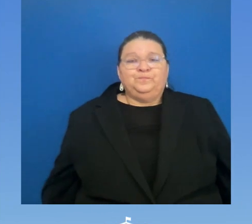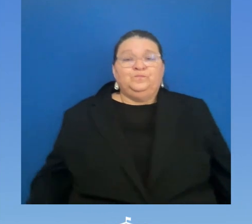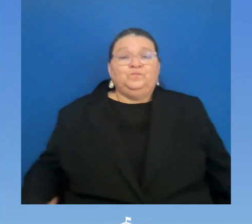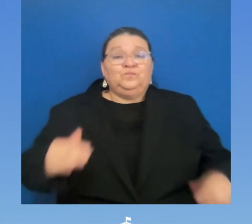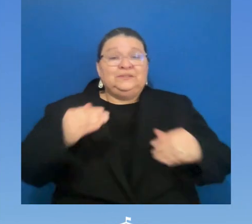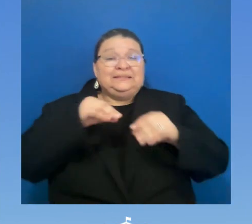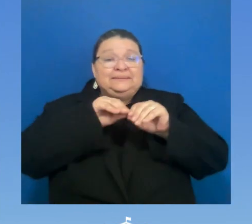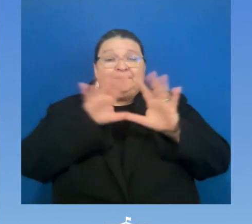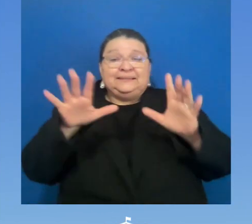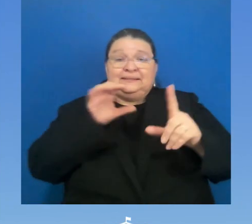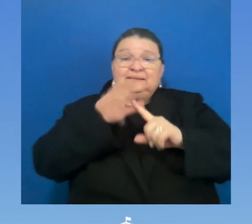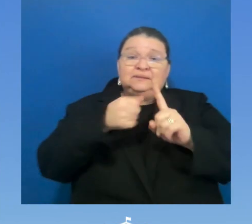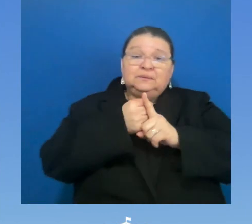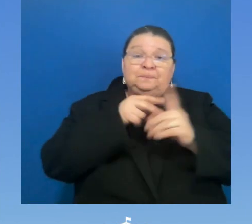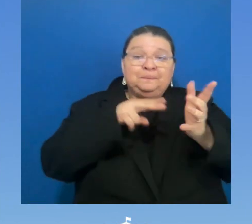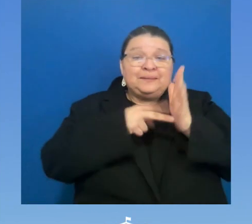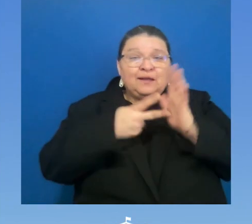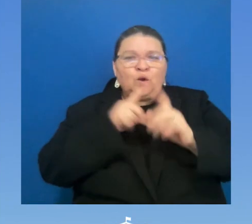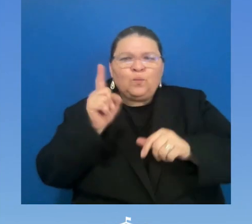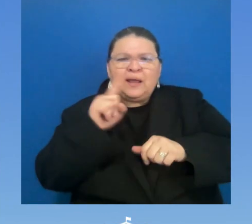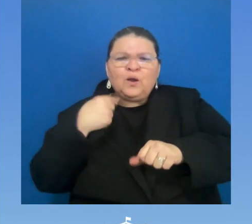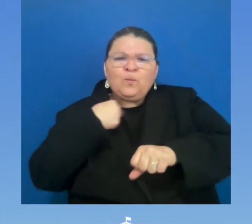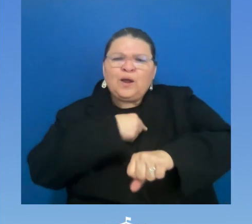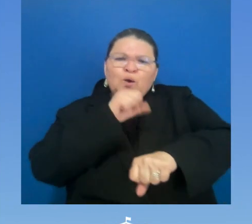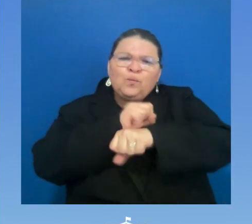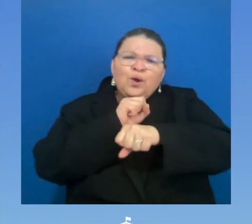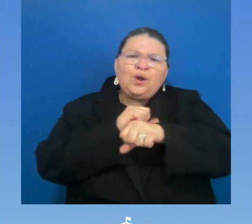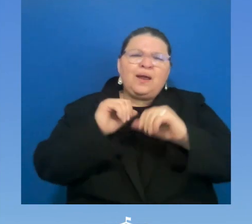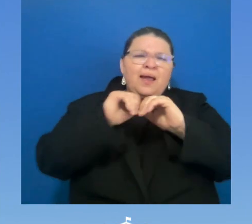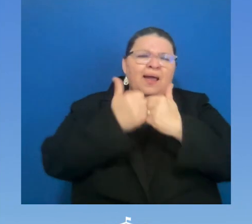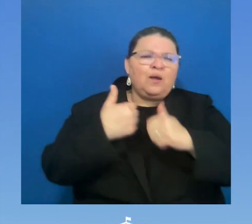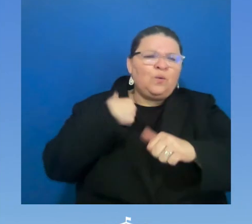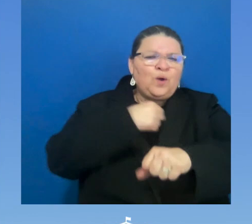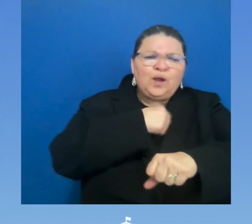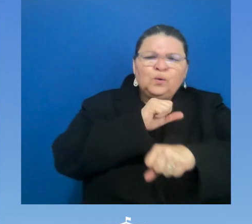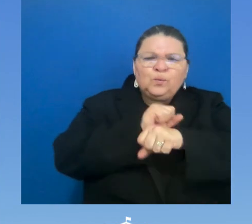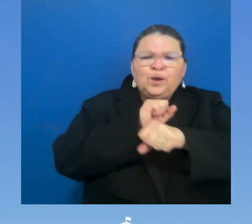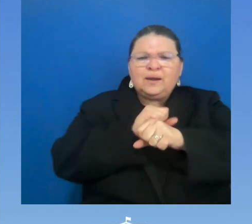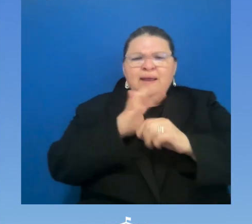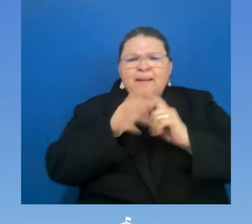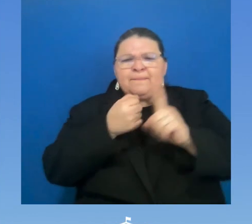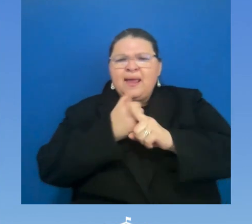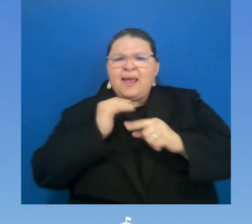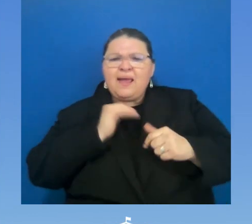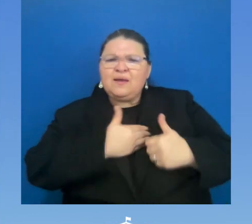how it affects and interacts with our lives. And of course, economically, one of the things that has held back this recovery